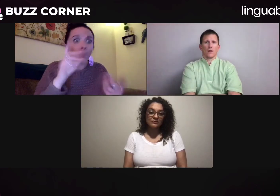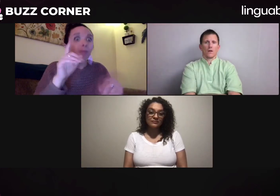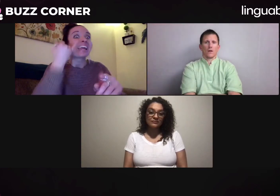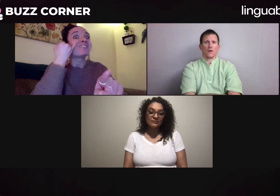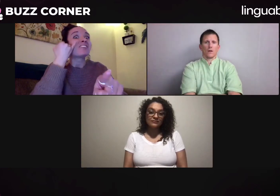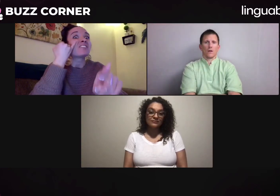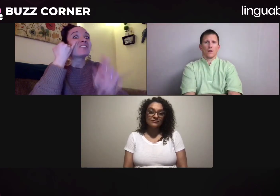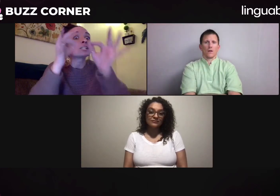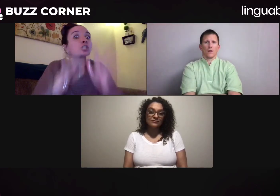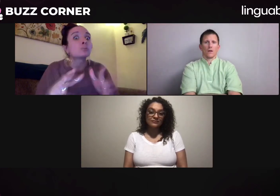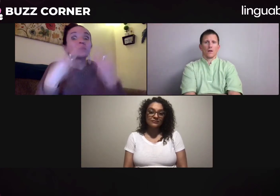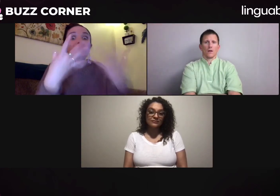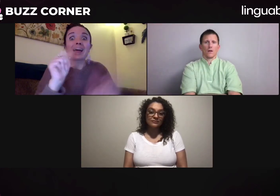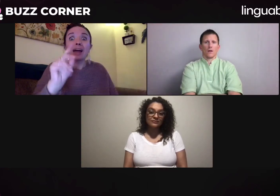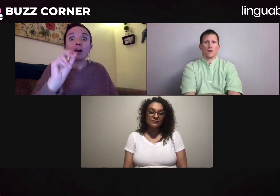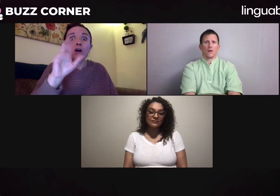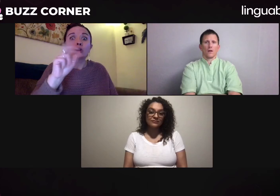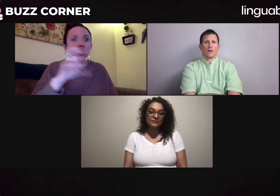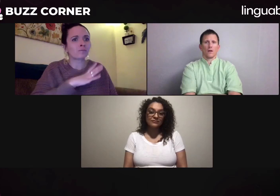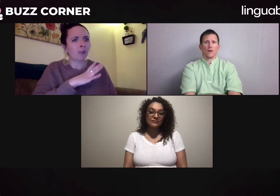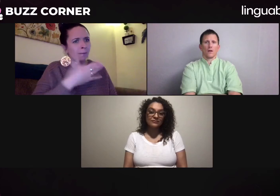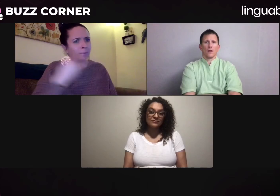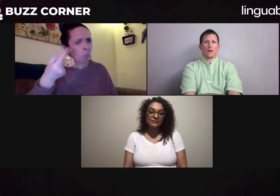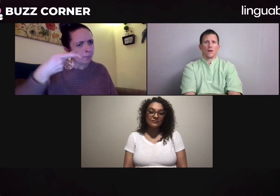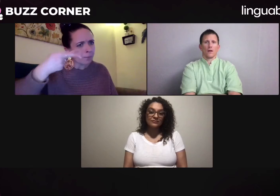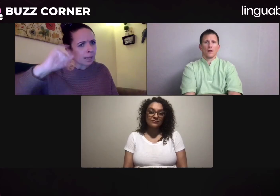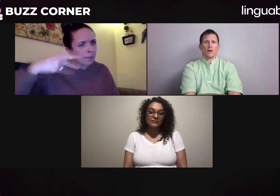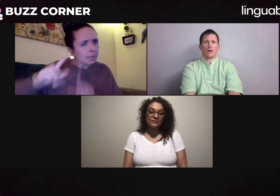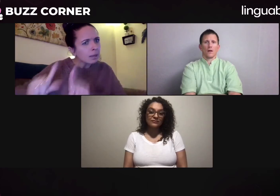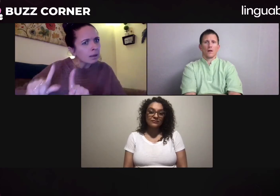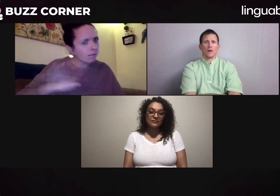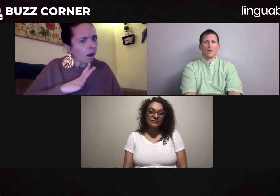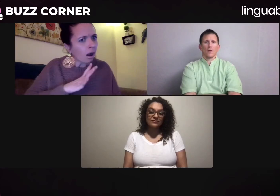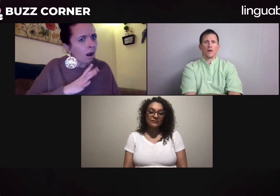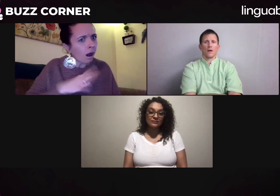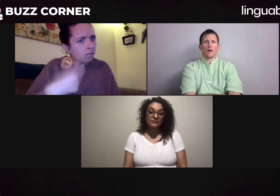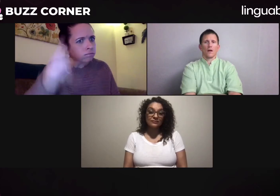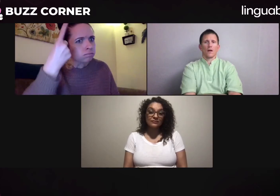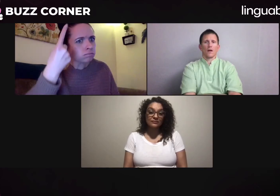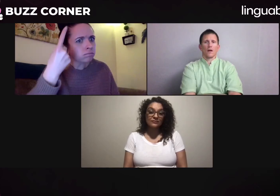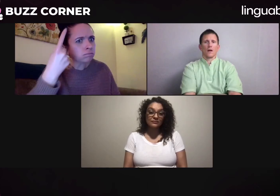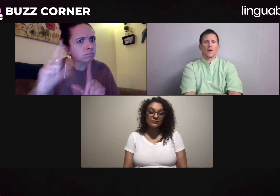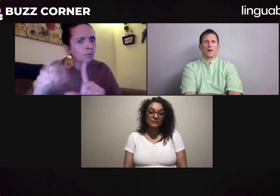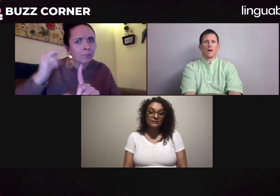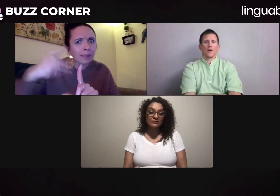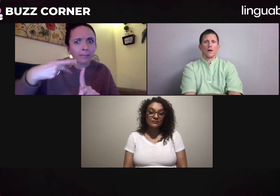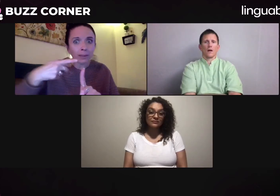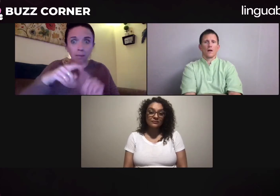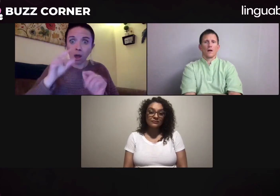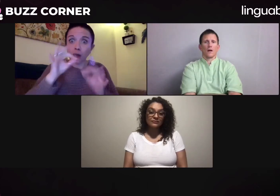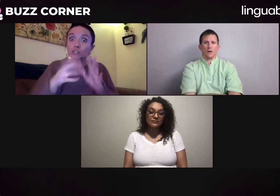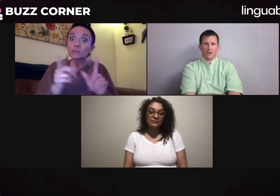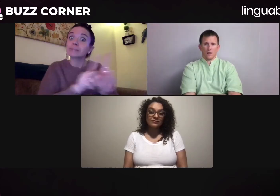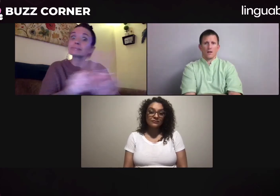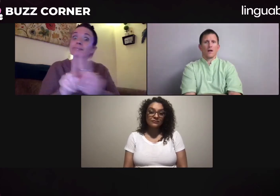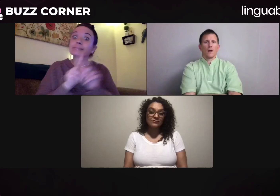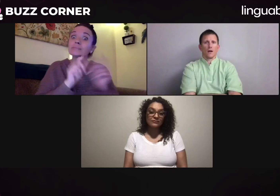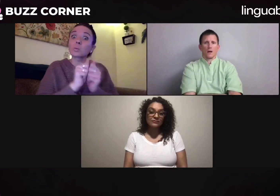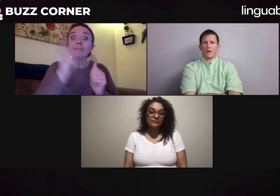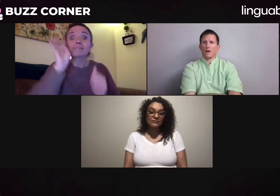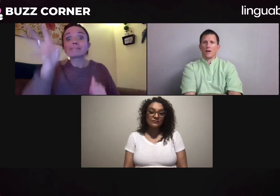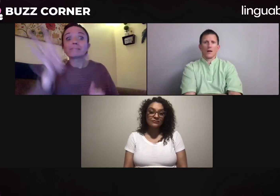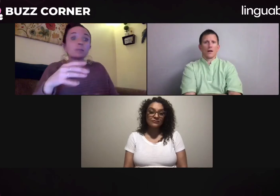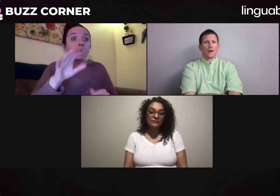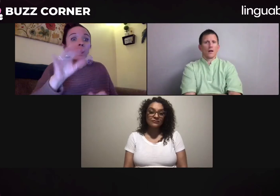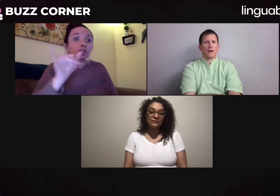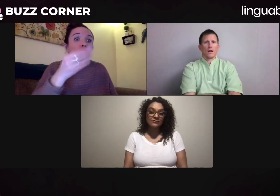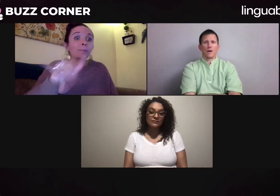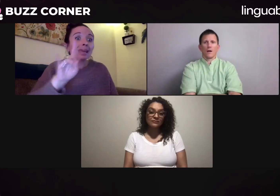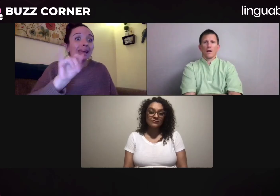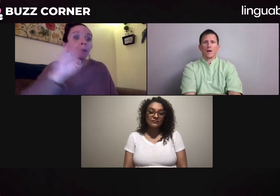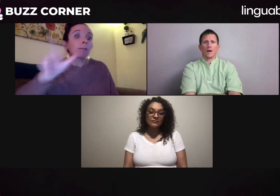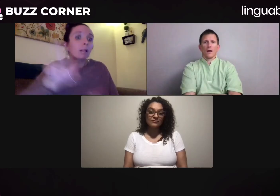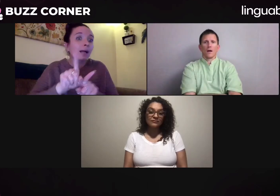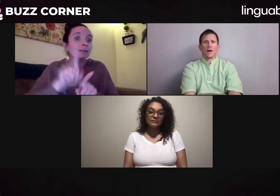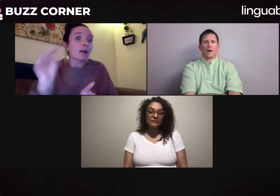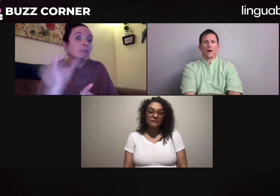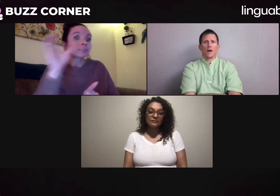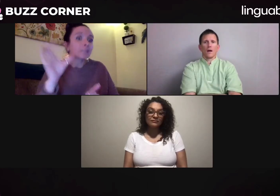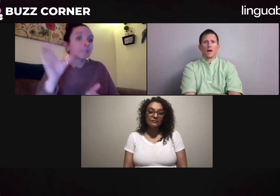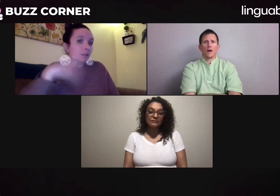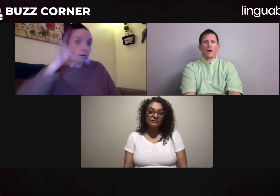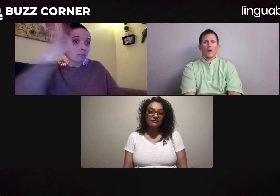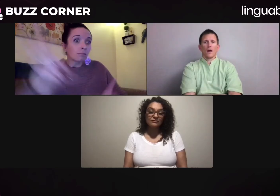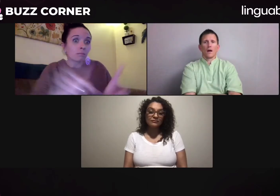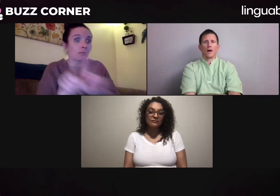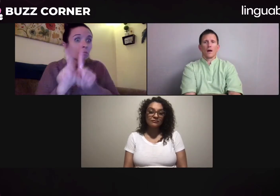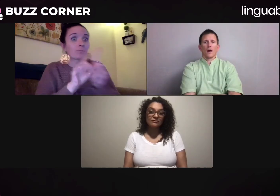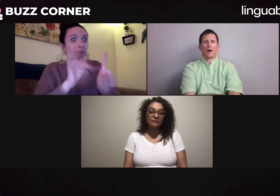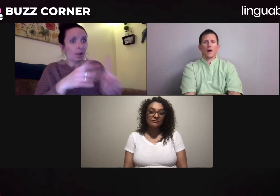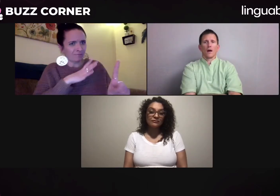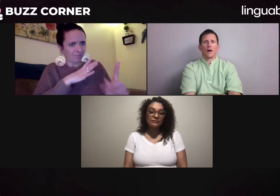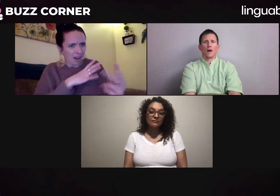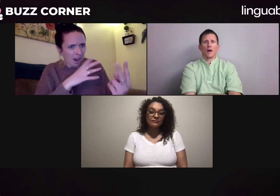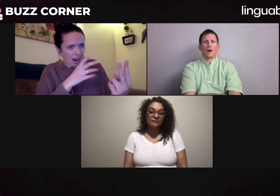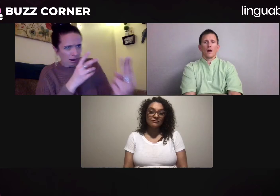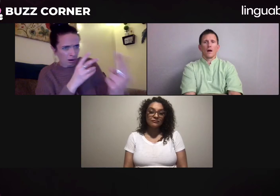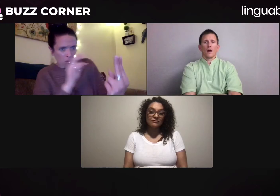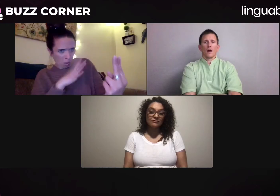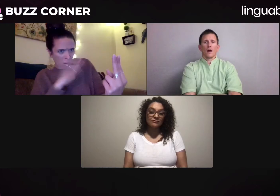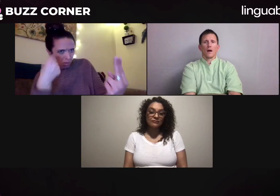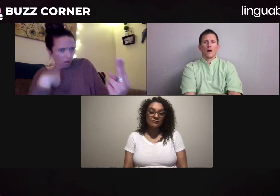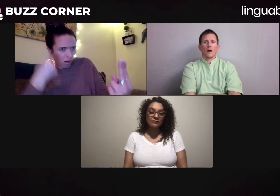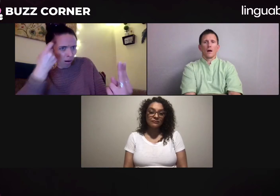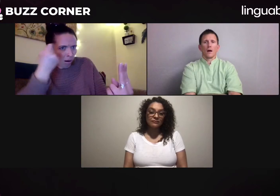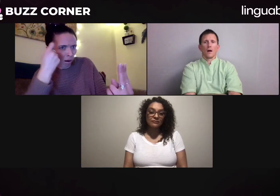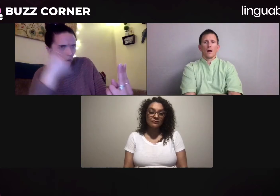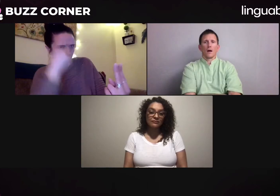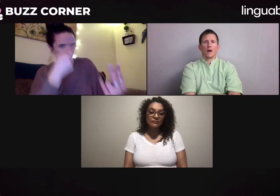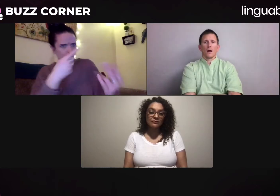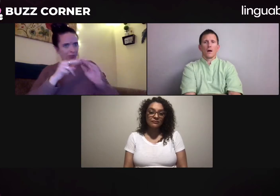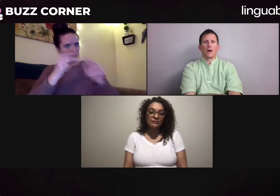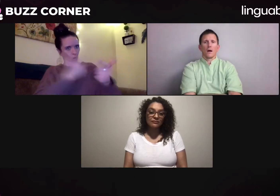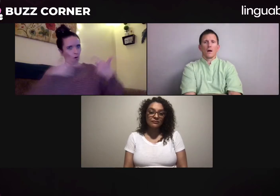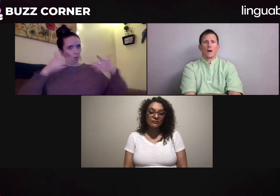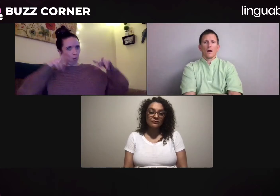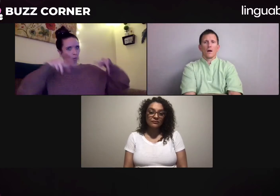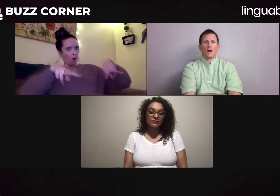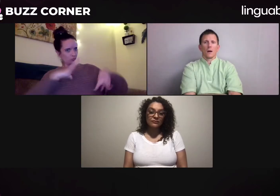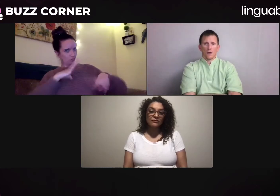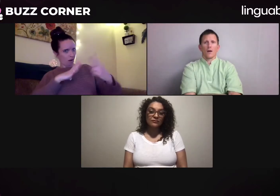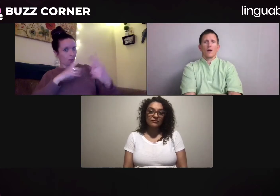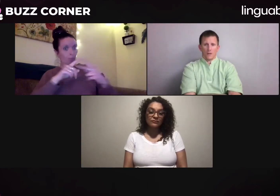there at the Oscars, would Deaf people go?